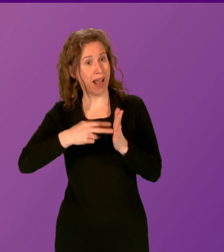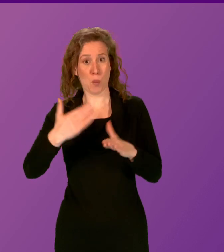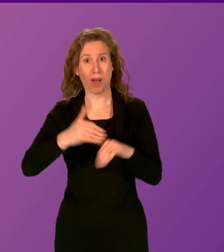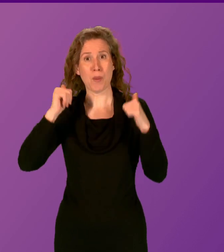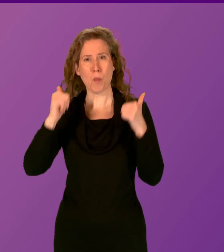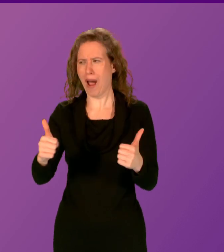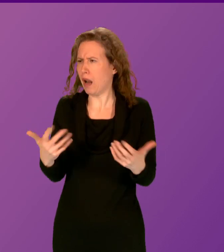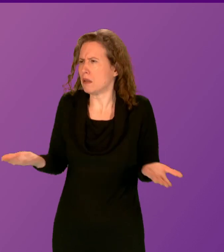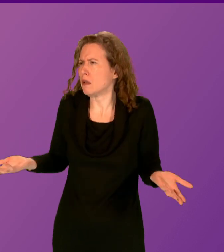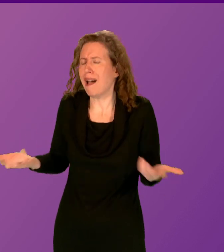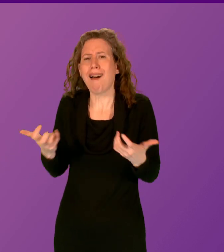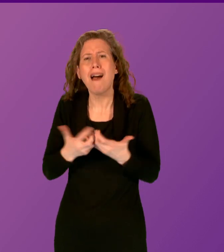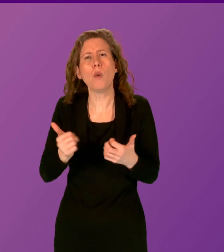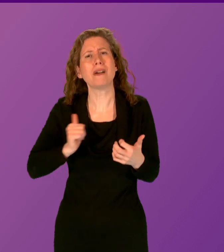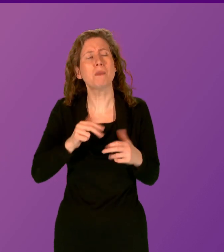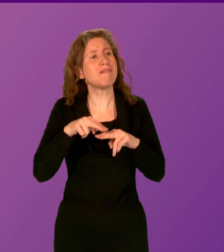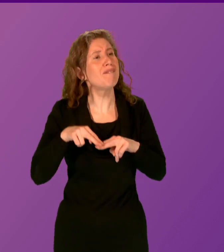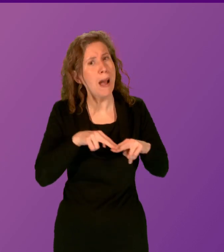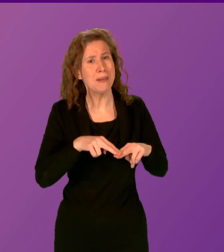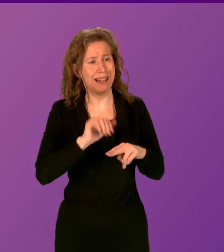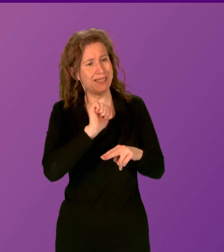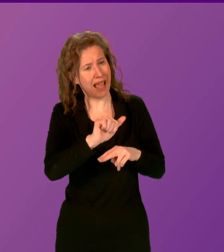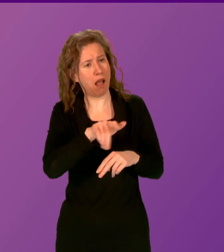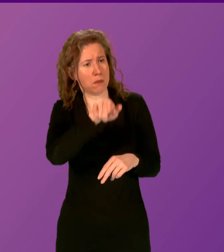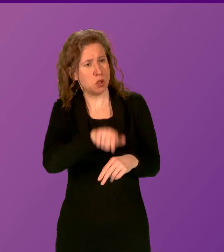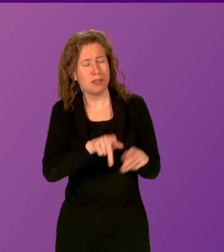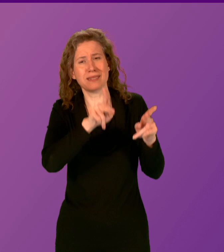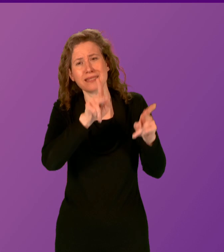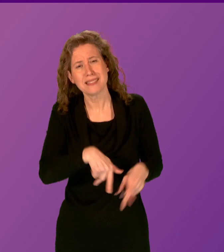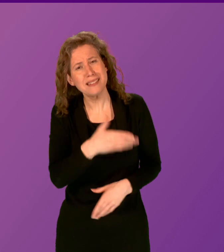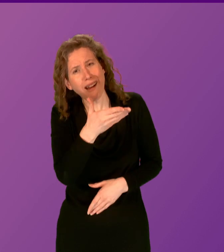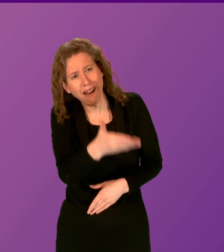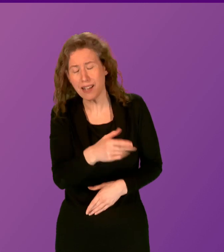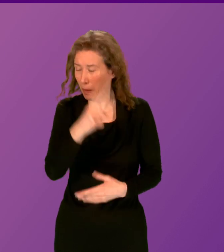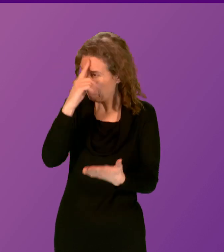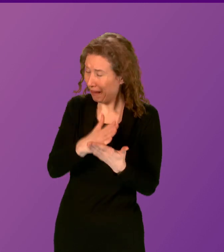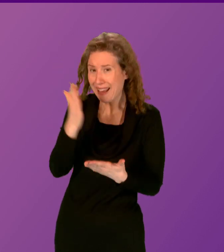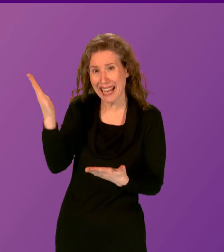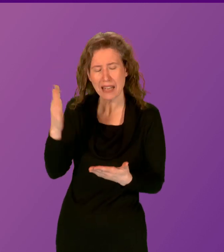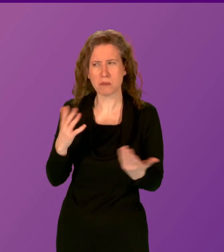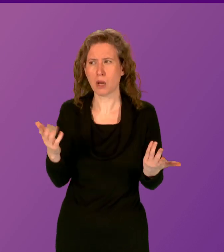How can he expect families who have lost loved ones to believe him when there does not seem to be any sense of urgency?